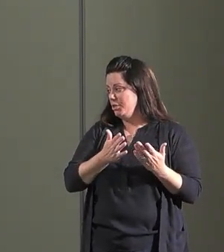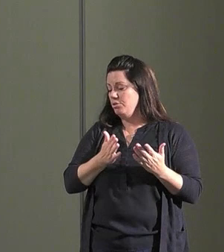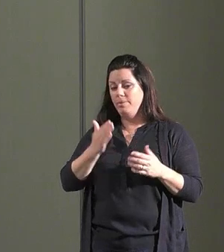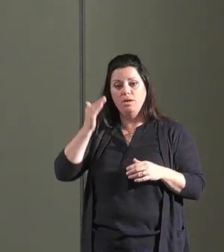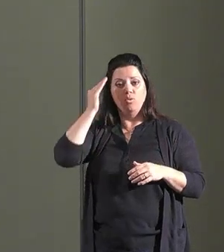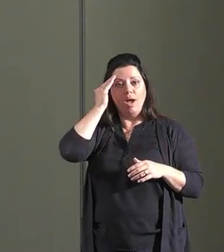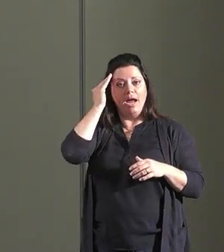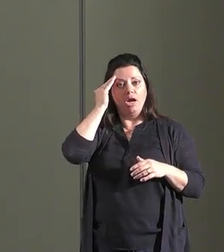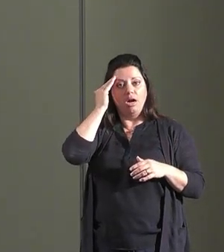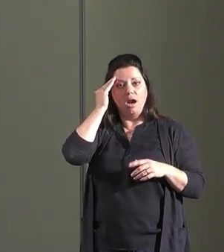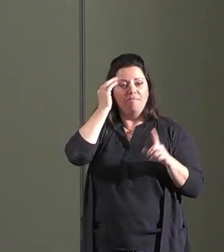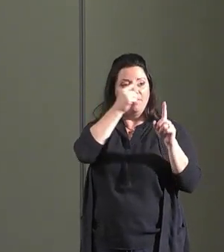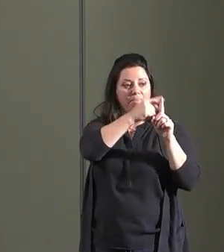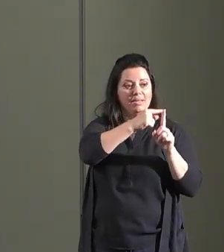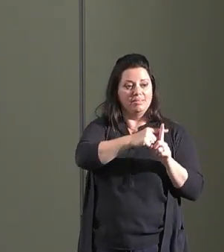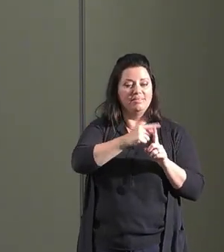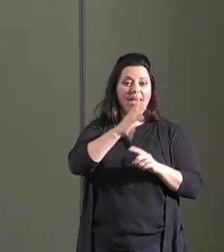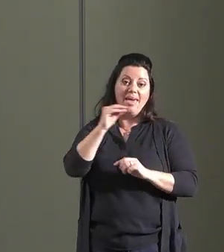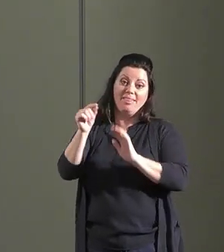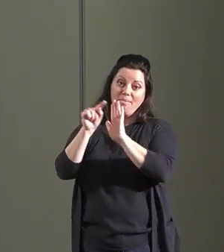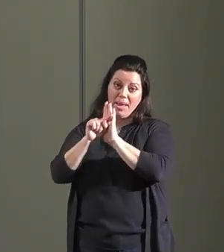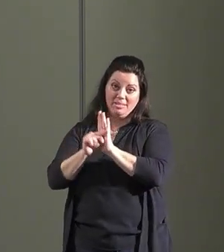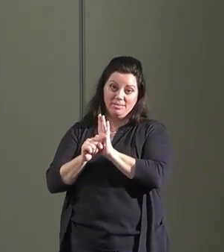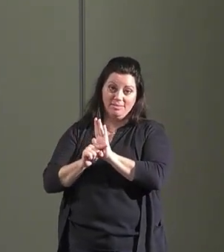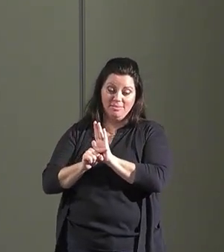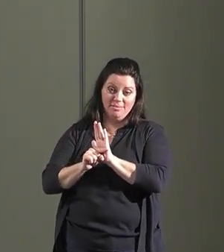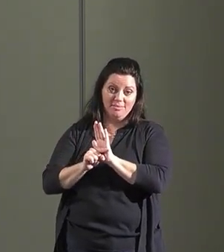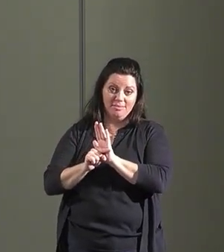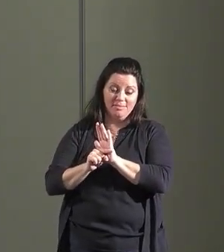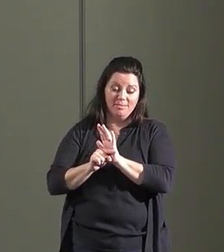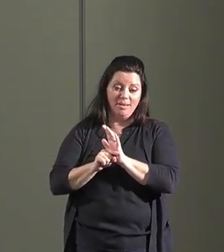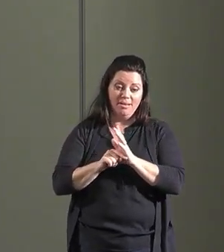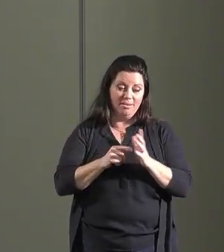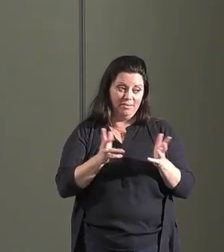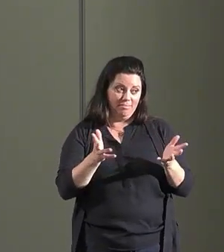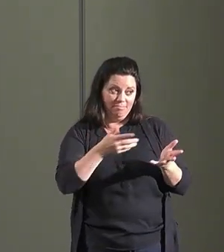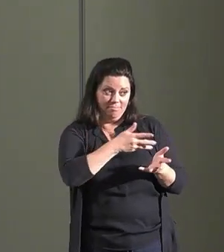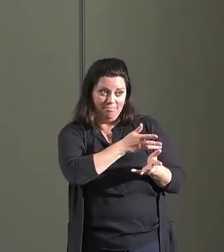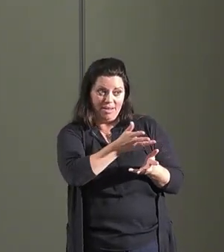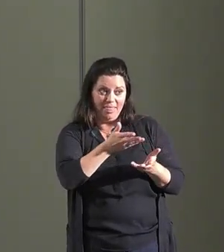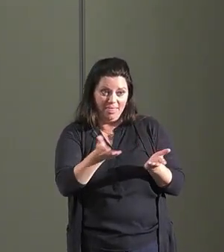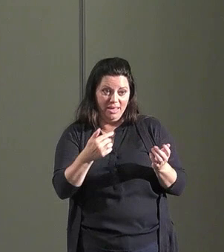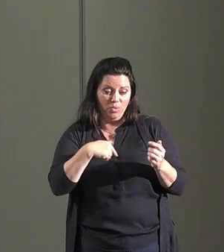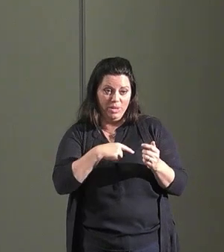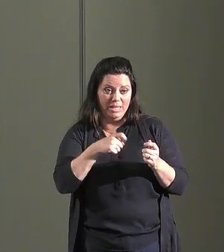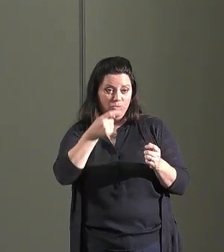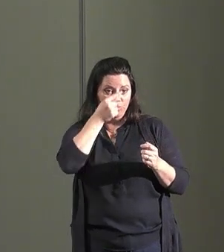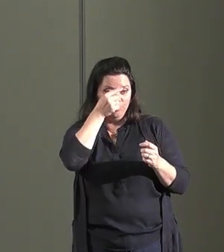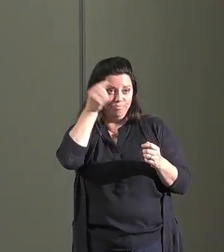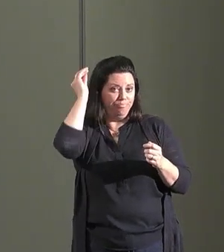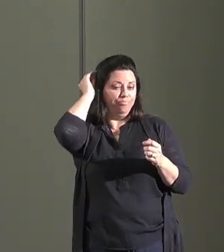Of the plus and minuses and things and guidance that we need to keep in mind as we move forward